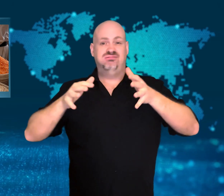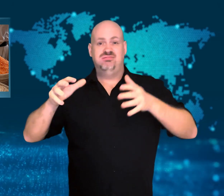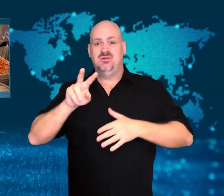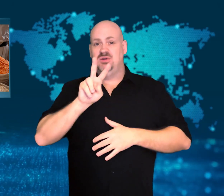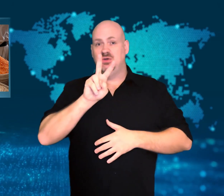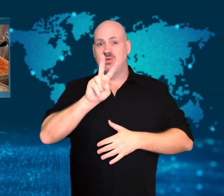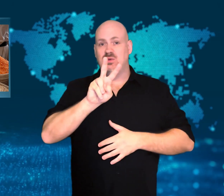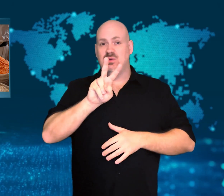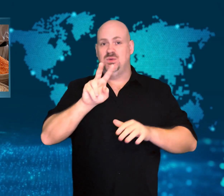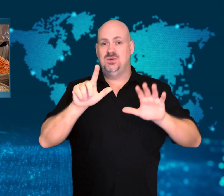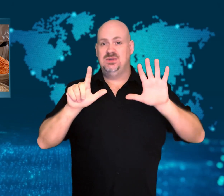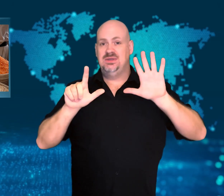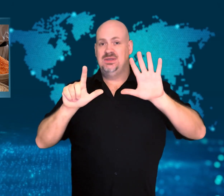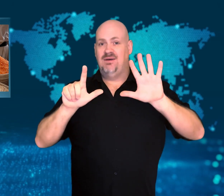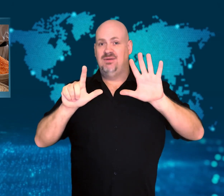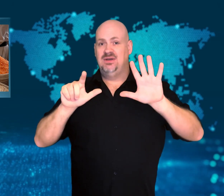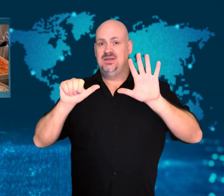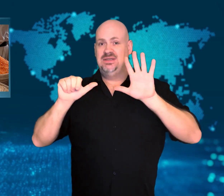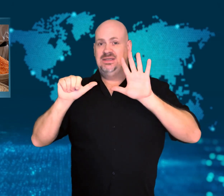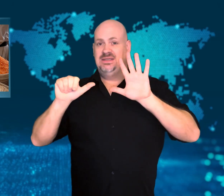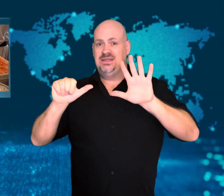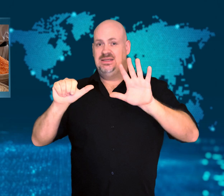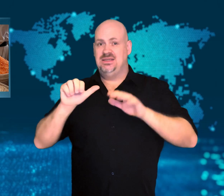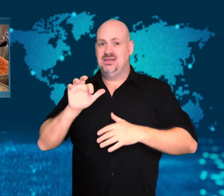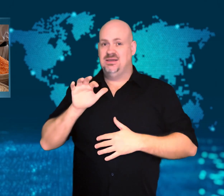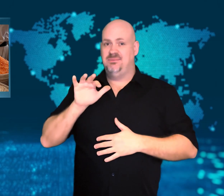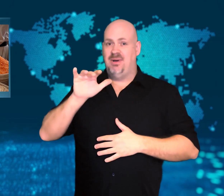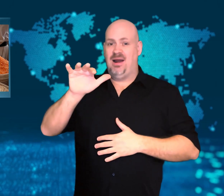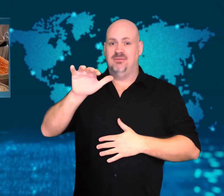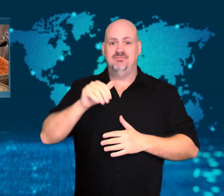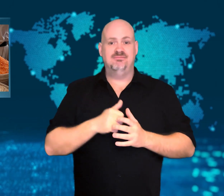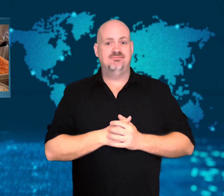In the last four years,